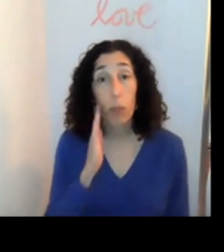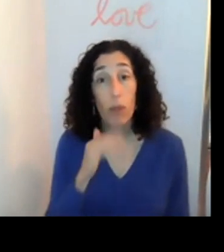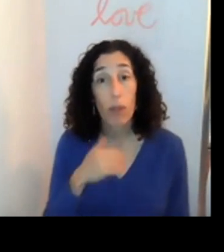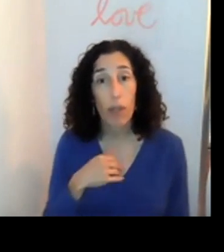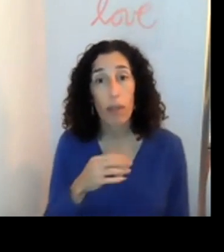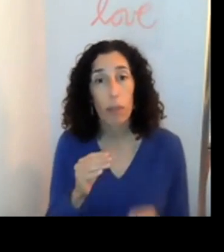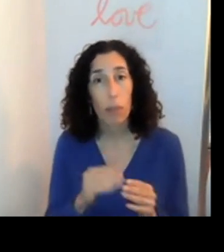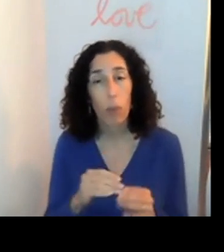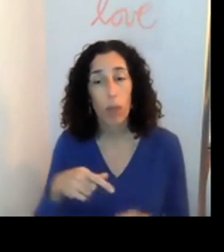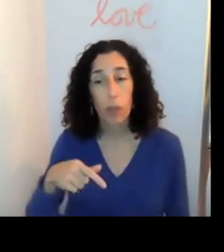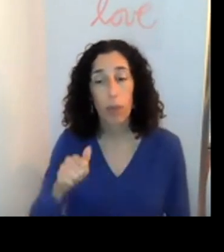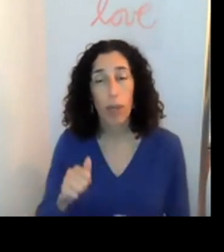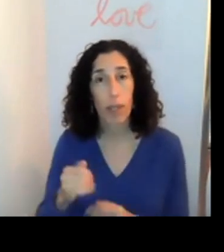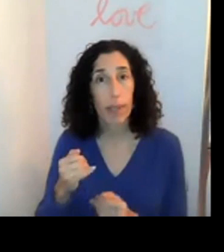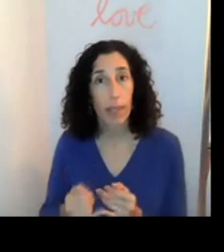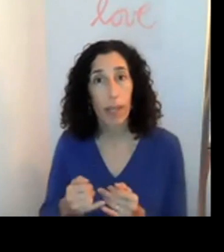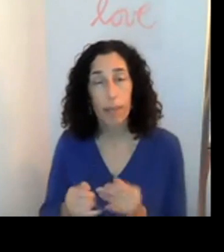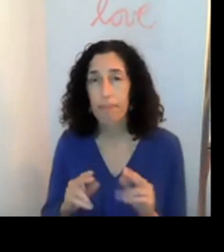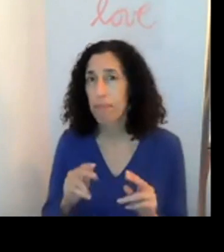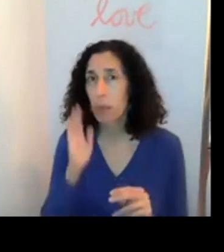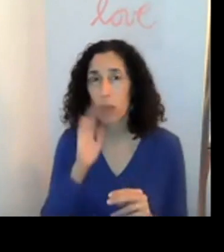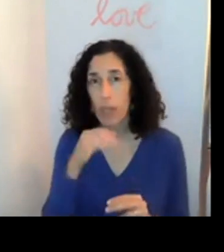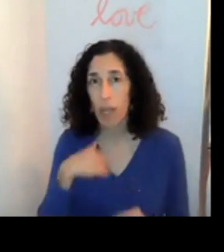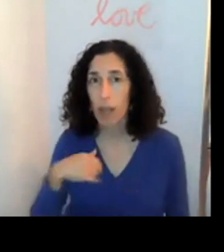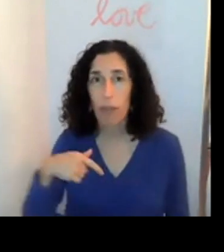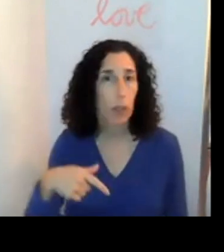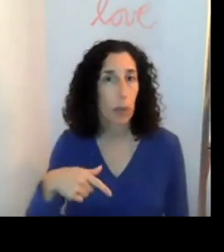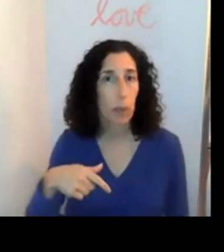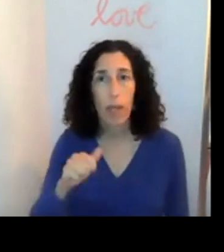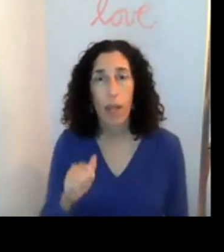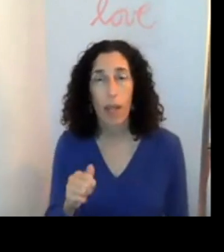is an important part of this practice is thinking about how ‑‑ yeah or just like the alt‑text